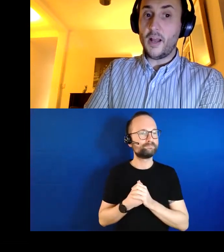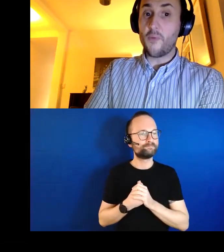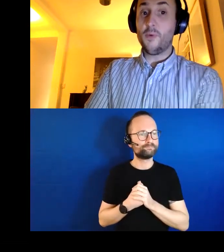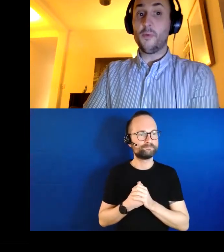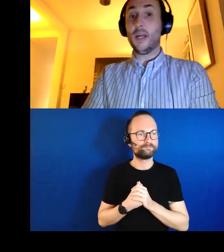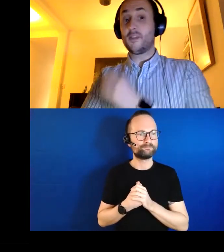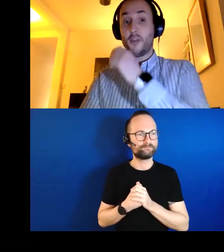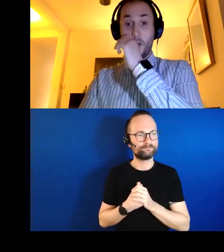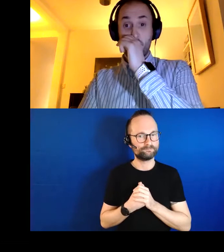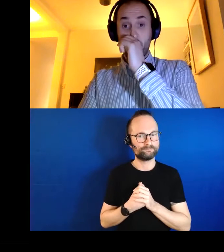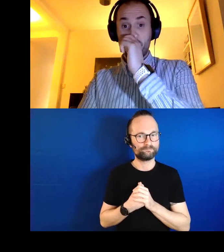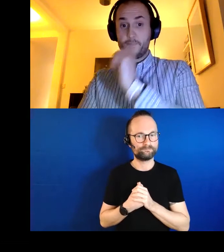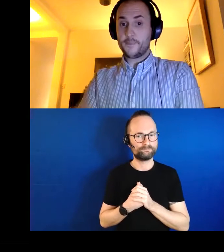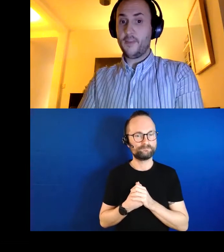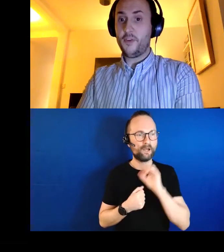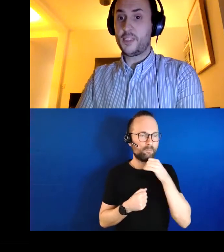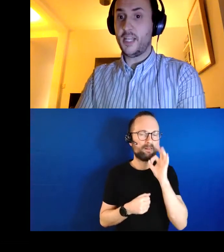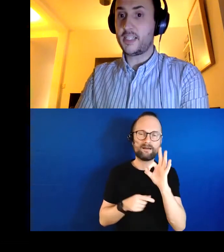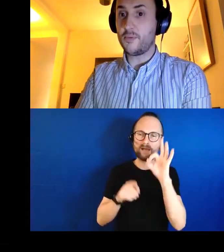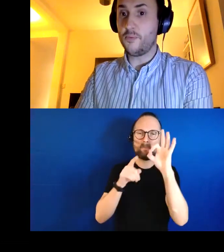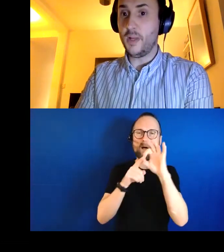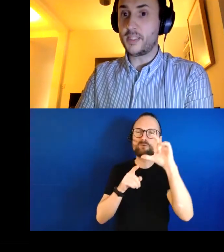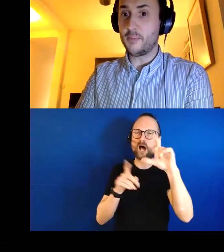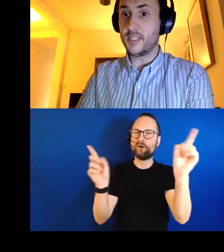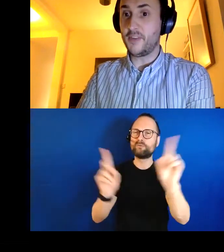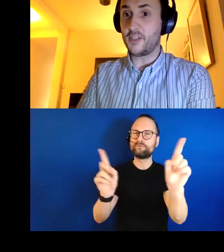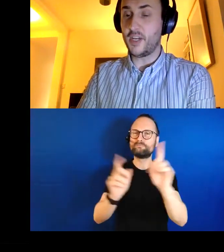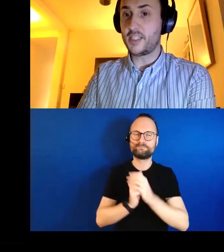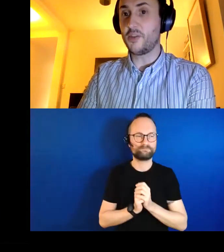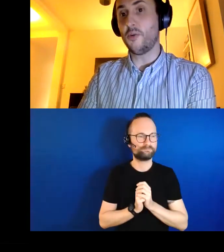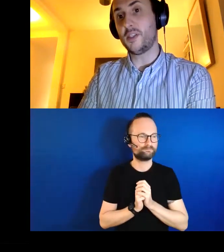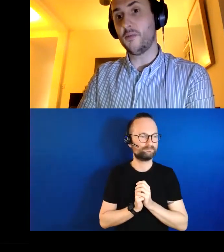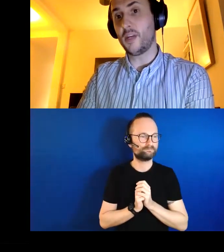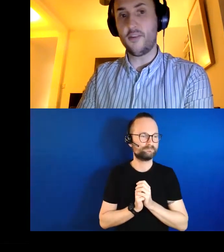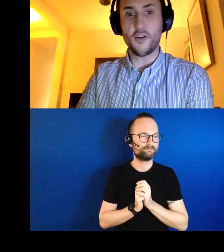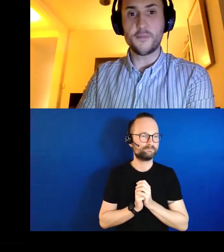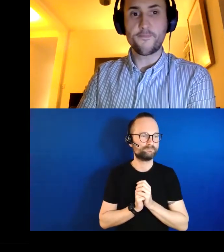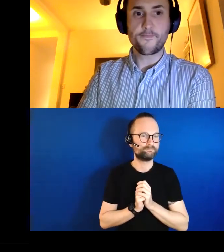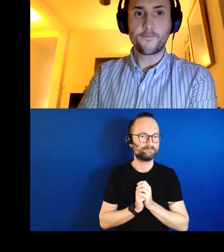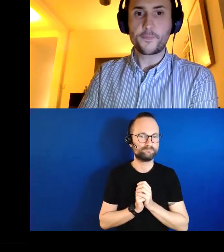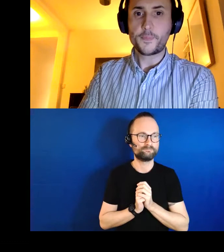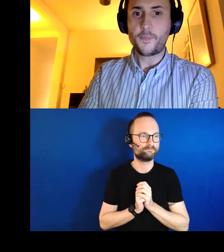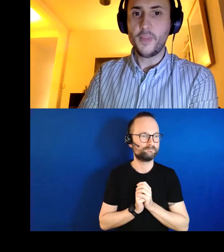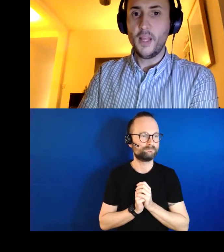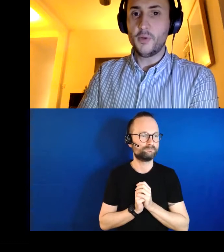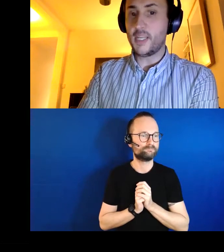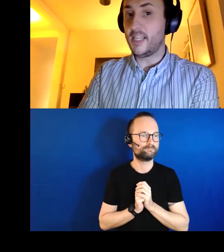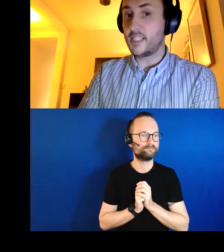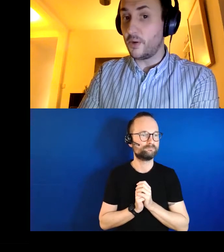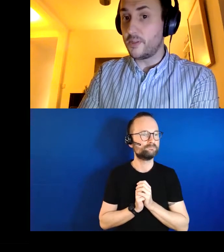You'll ask where it happened, if it happened in a specific location or address.